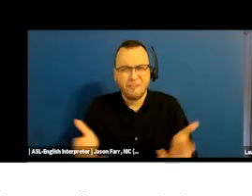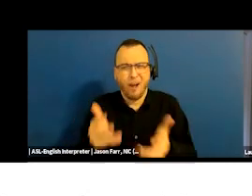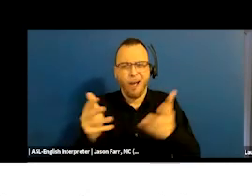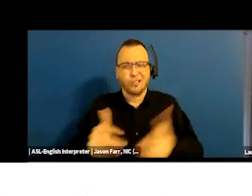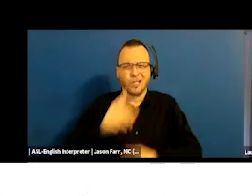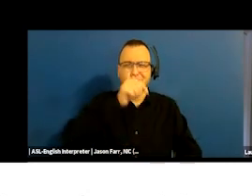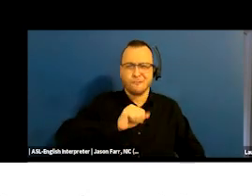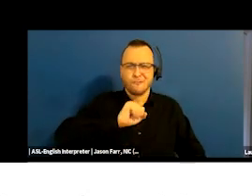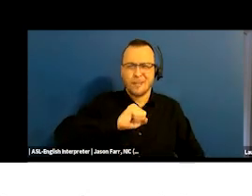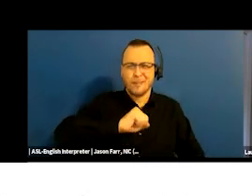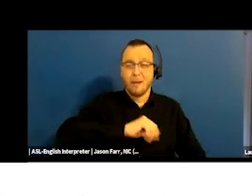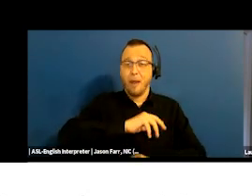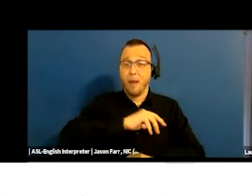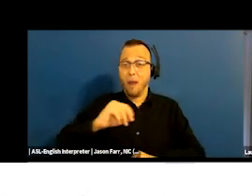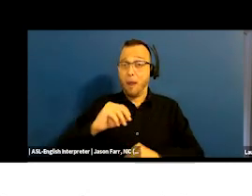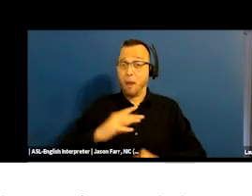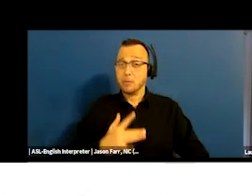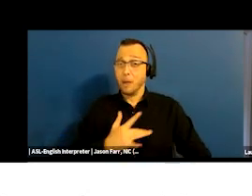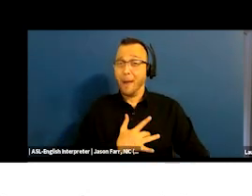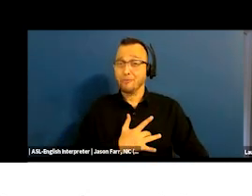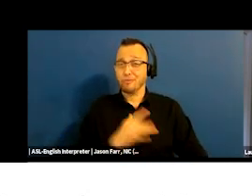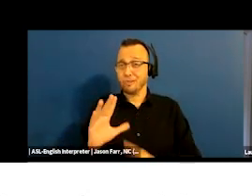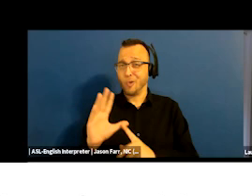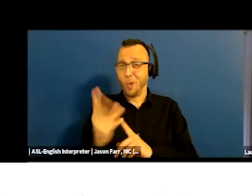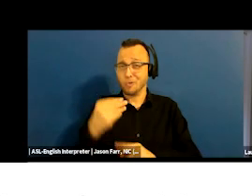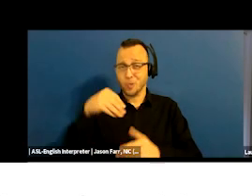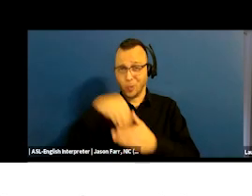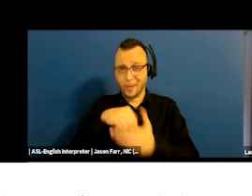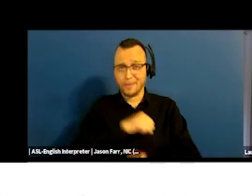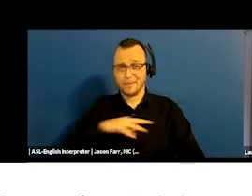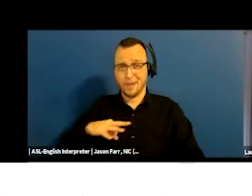and in the staff for the program. If you go onto the next slide,